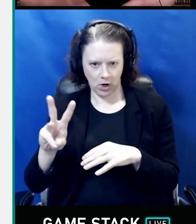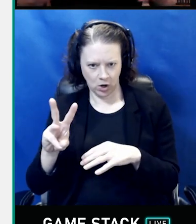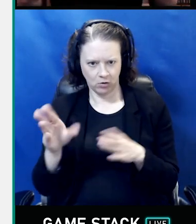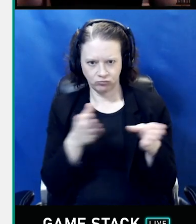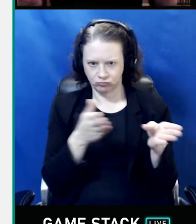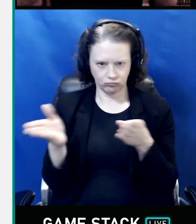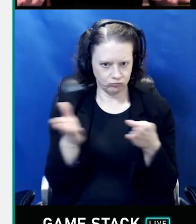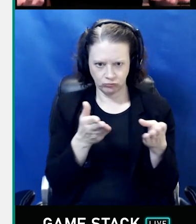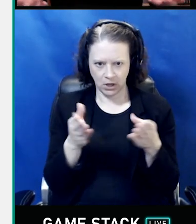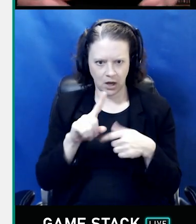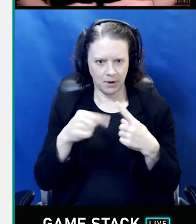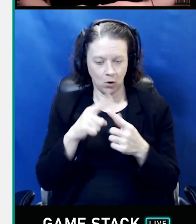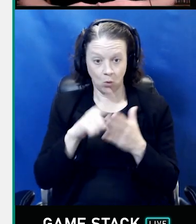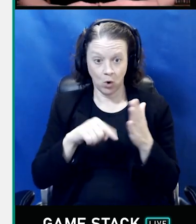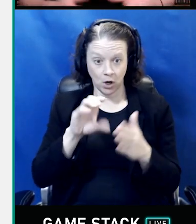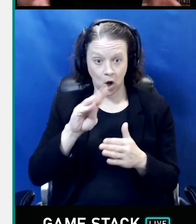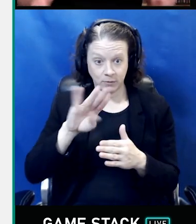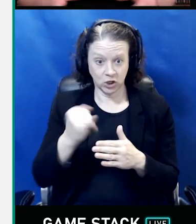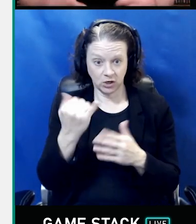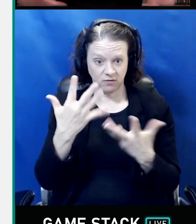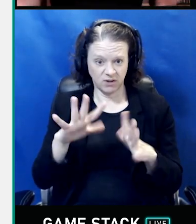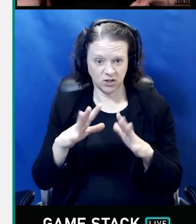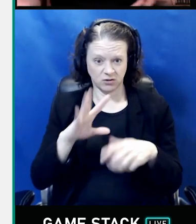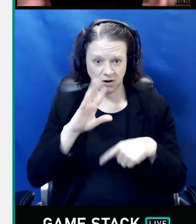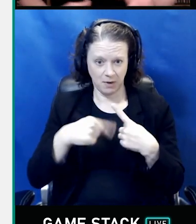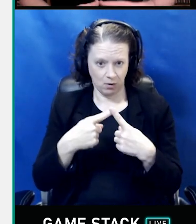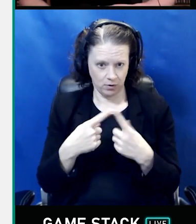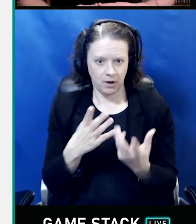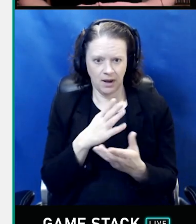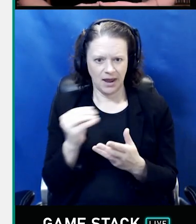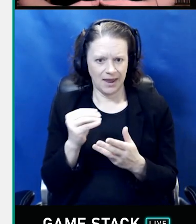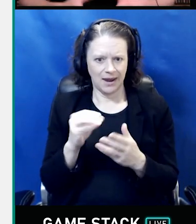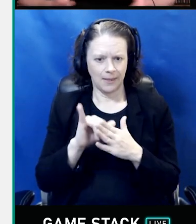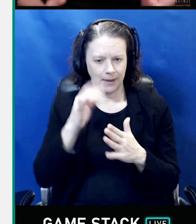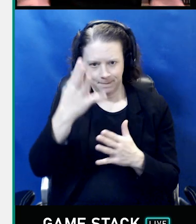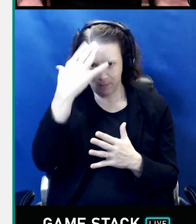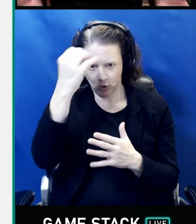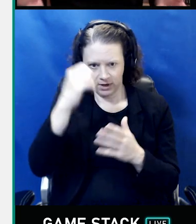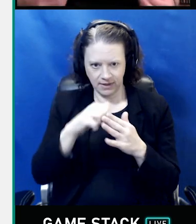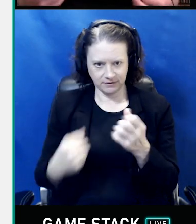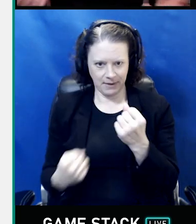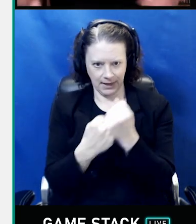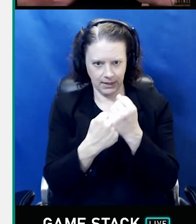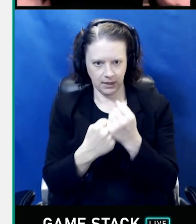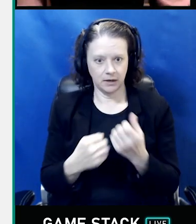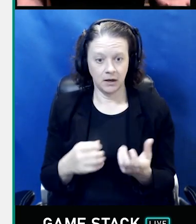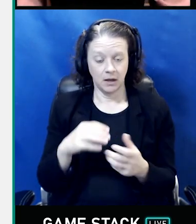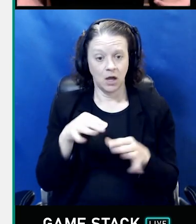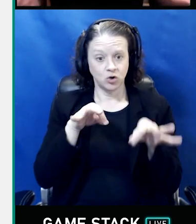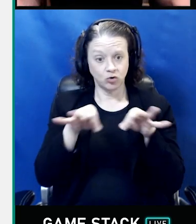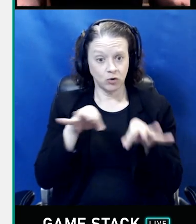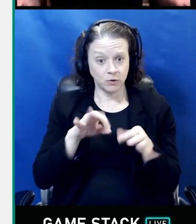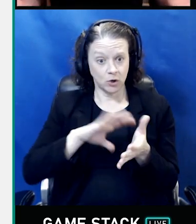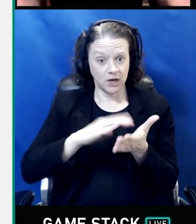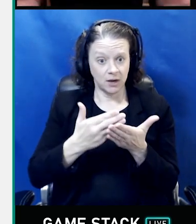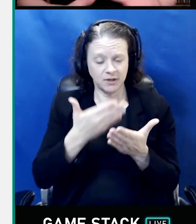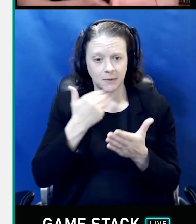is being referred to in the memory, that is, that is backing it. A descriptor heap might actually be better called the descriptor